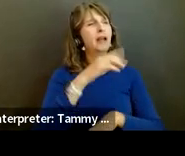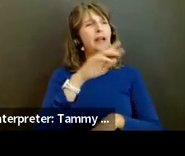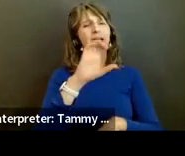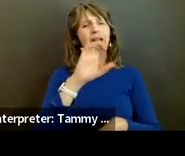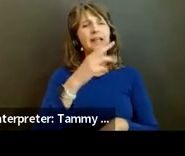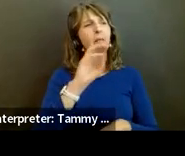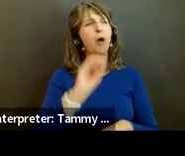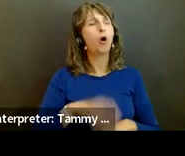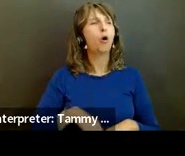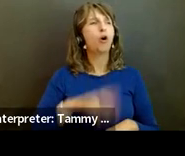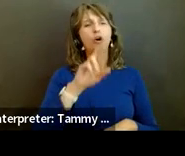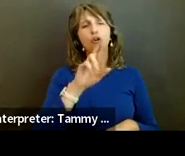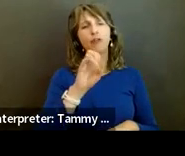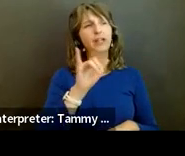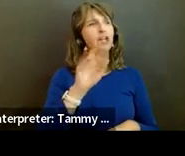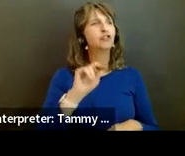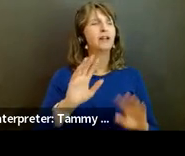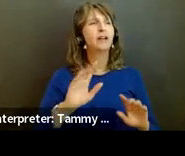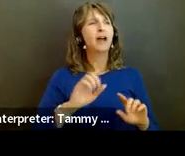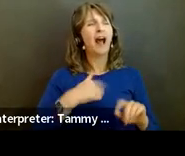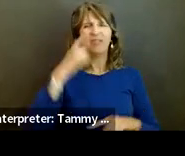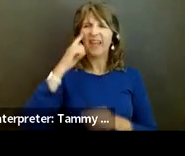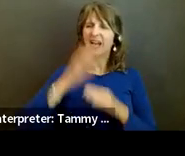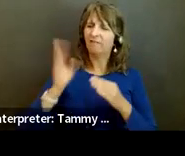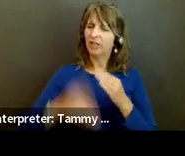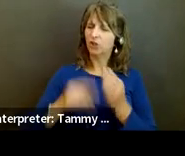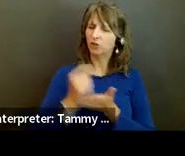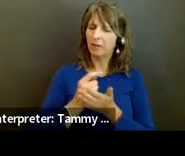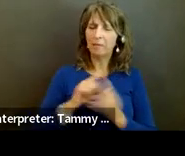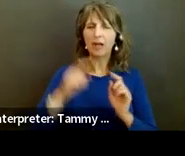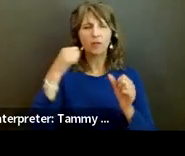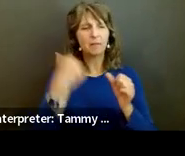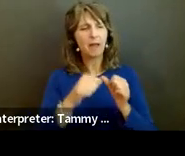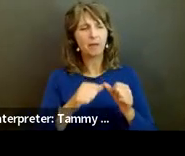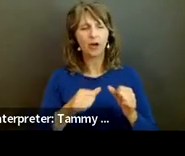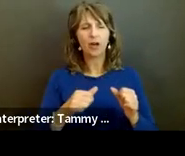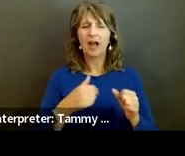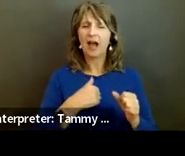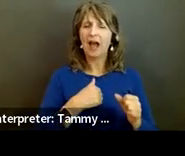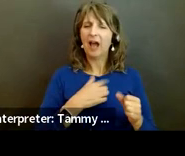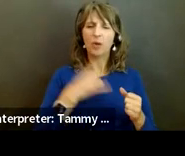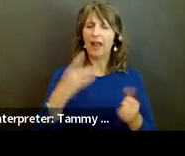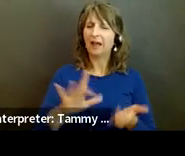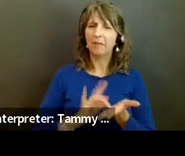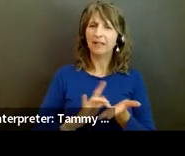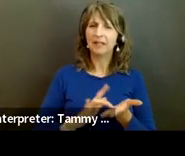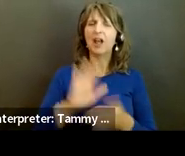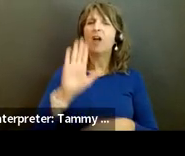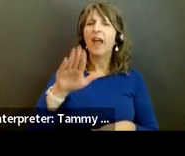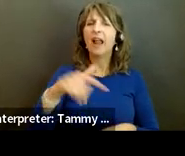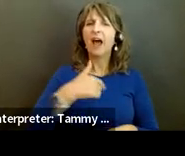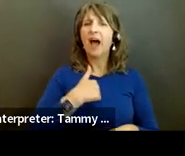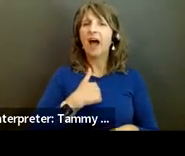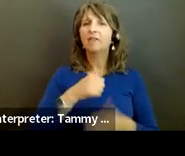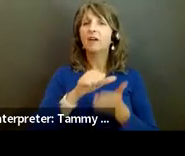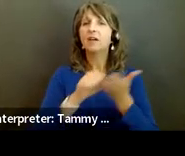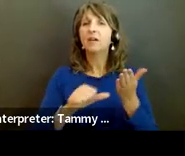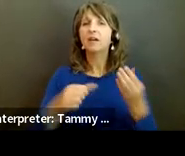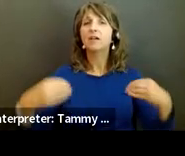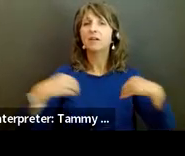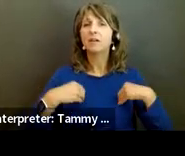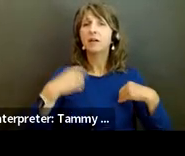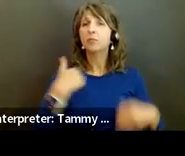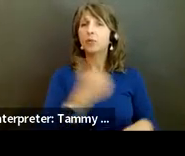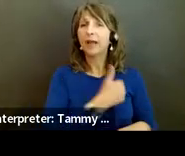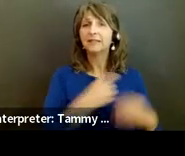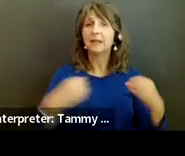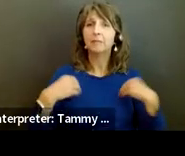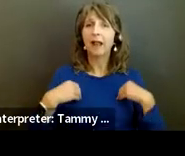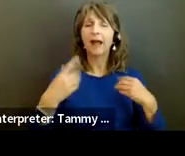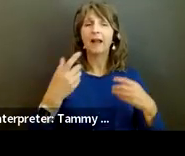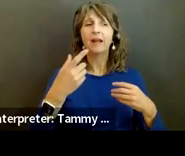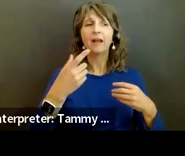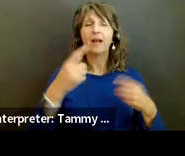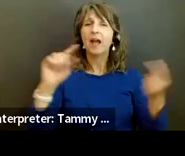Then I got these stupid breast implants, but somehow they burst and it hurts real bad duck. I just need my pain meds and I'll be okay.